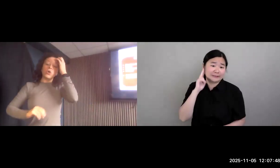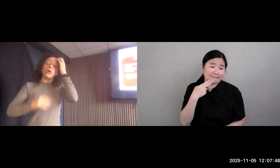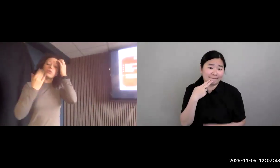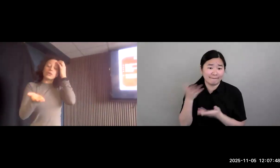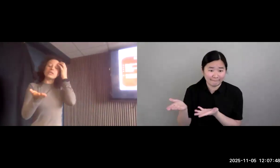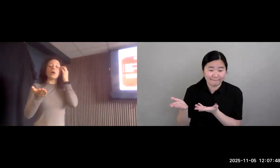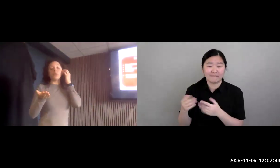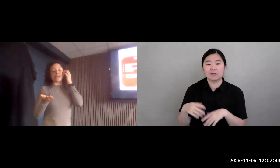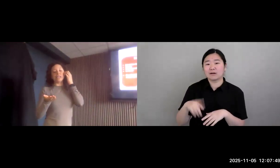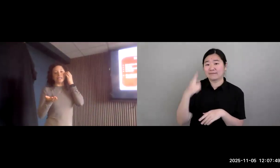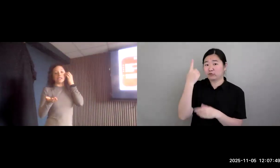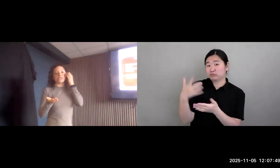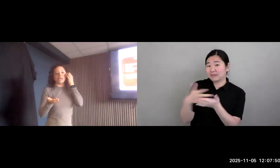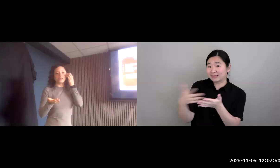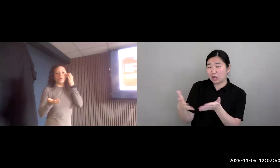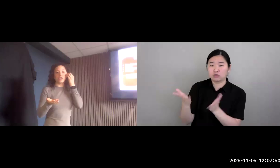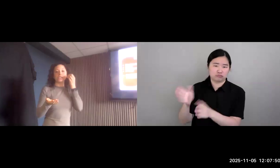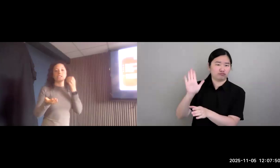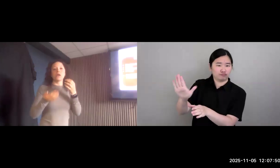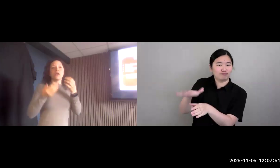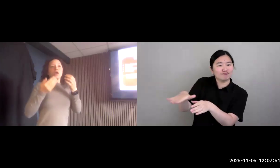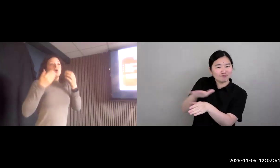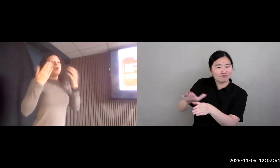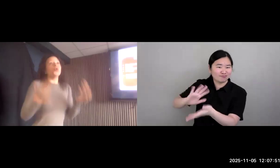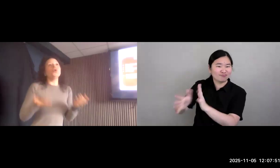So, the reason why I'm presenting this is because